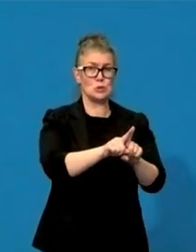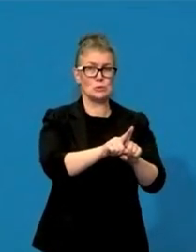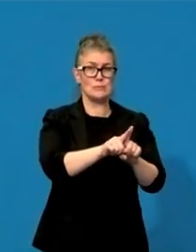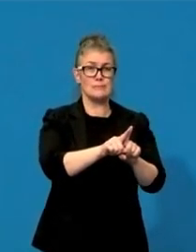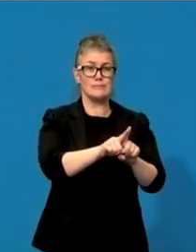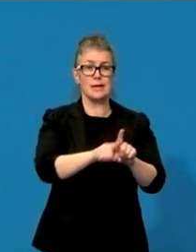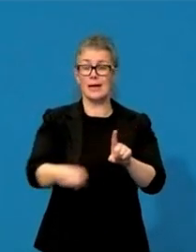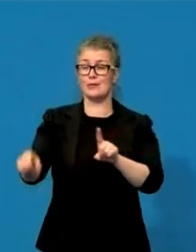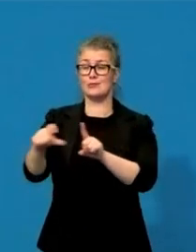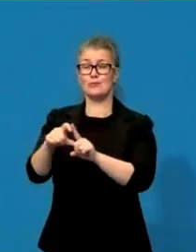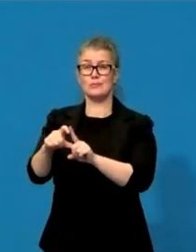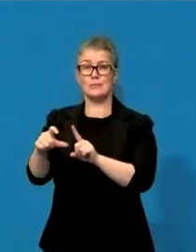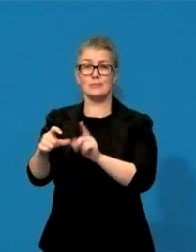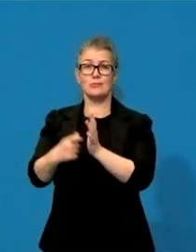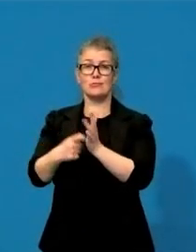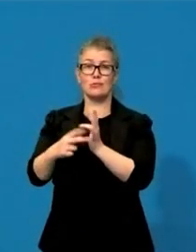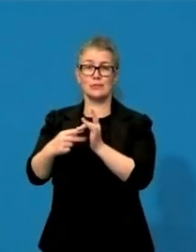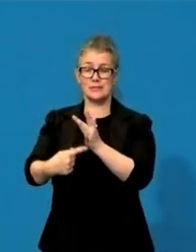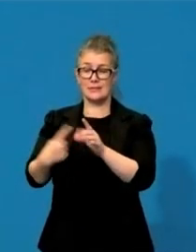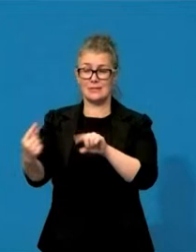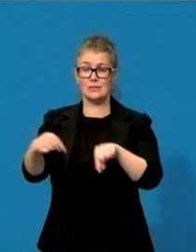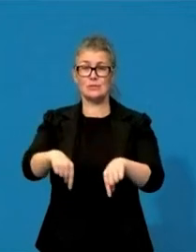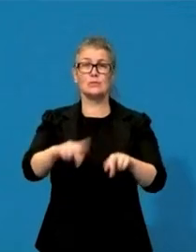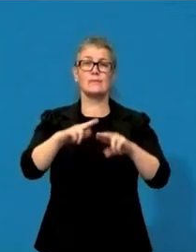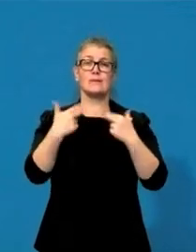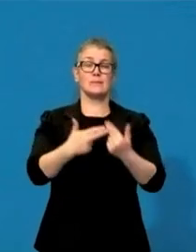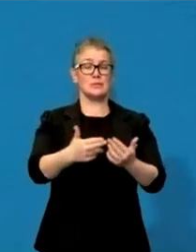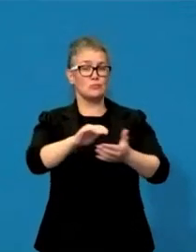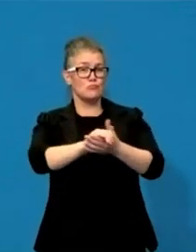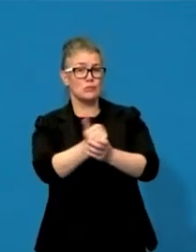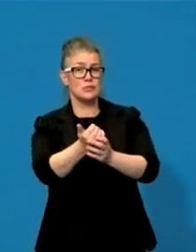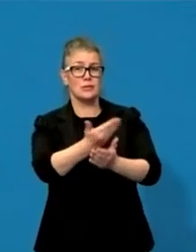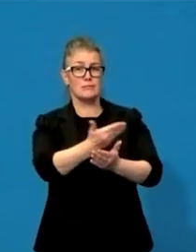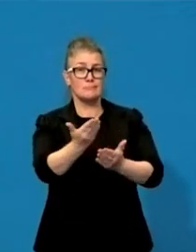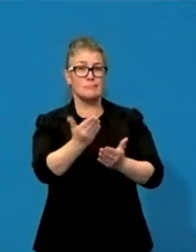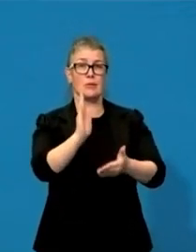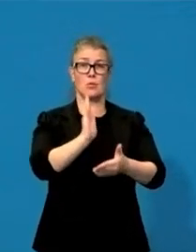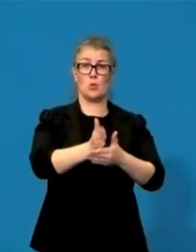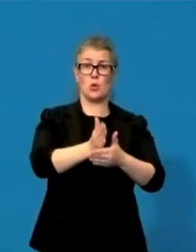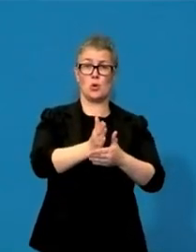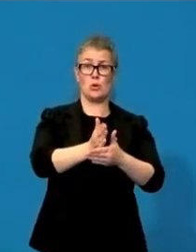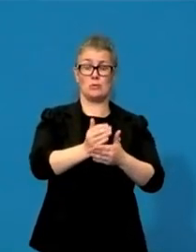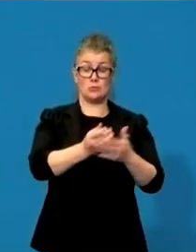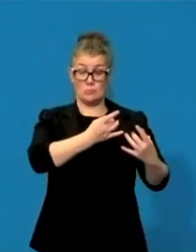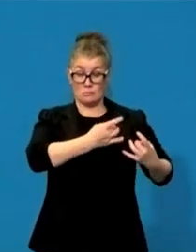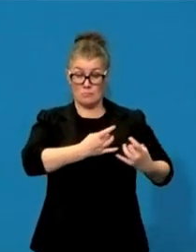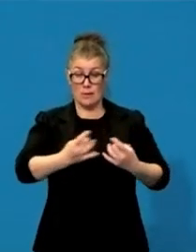You are a family and so we appreciate the work that you've done to prepare for today to